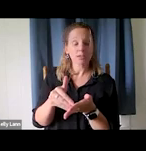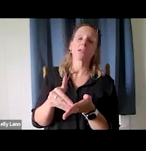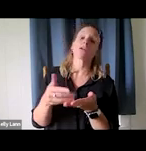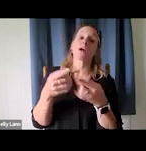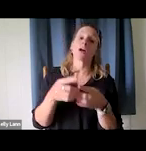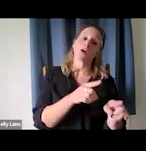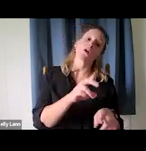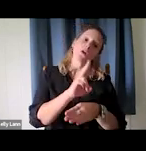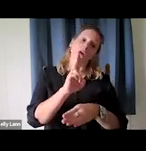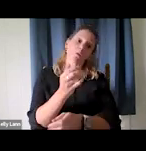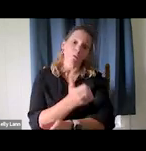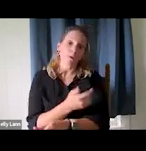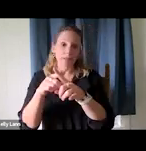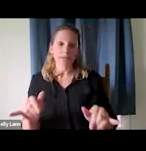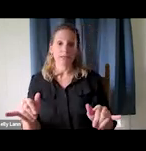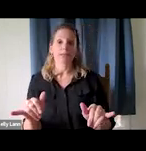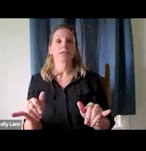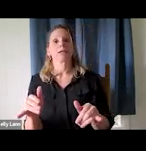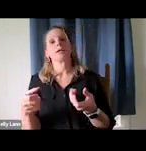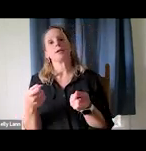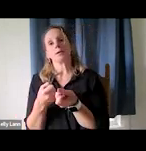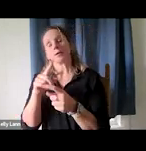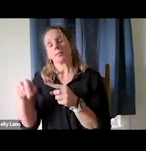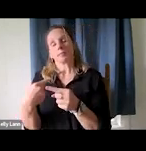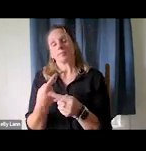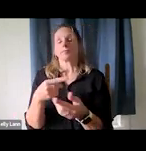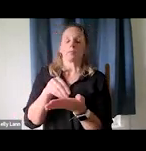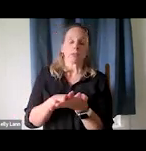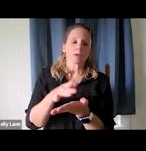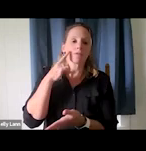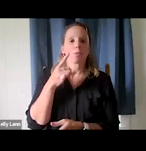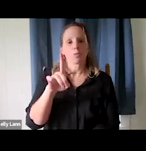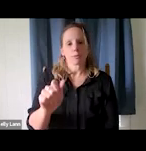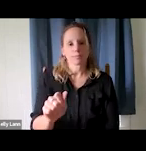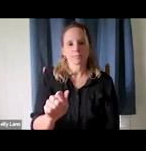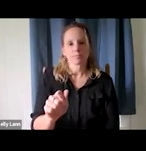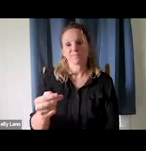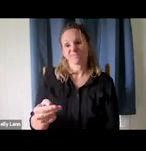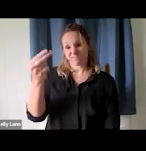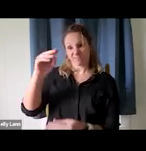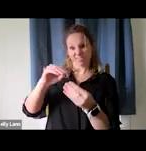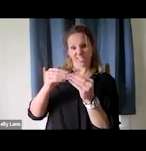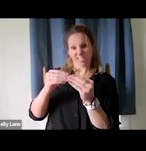complicates the process of documented disability. Given the high prevalence of co-occurring disorders,